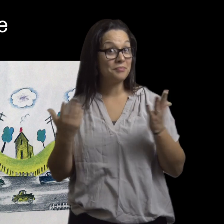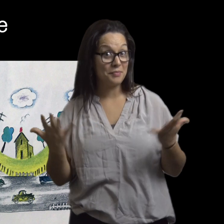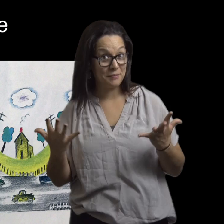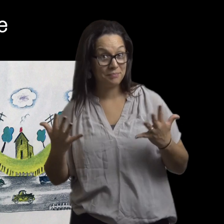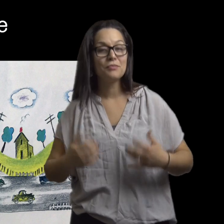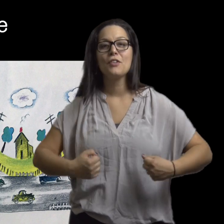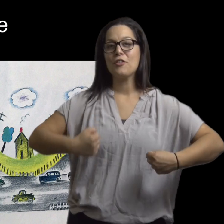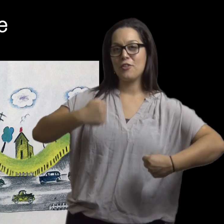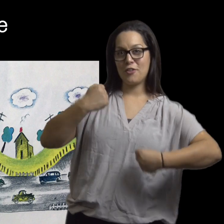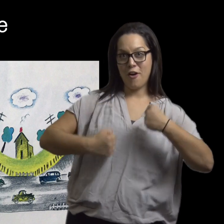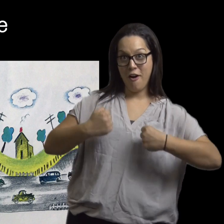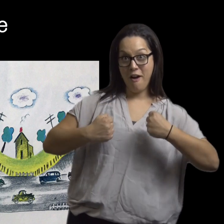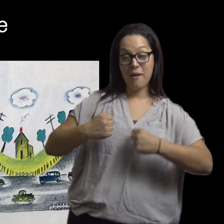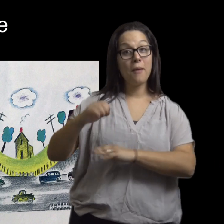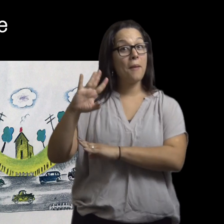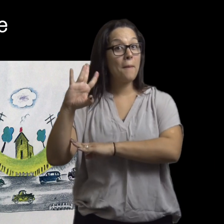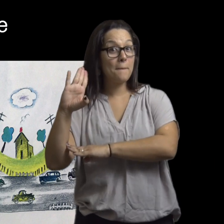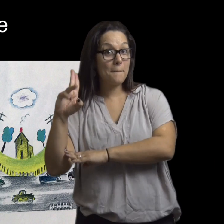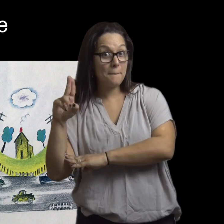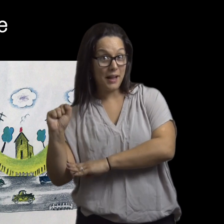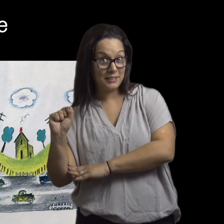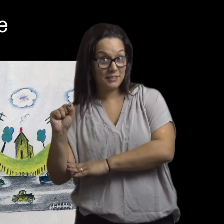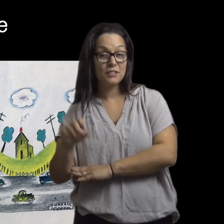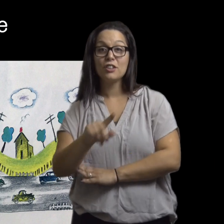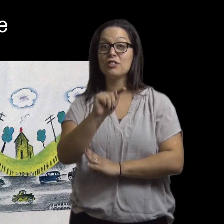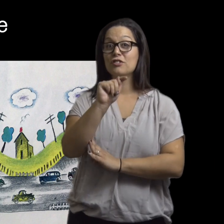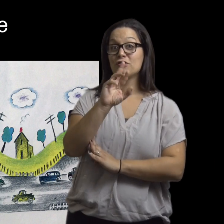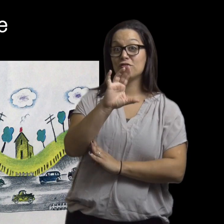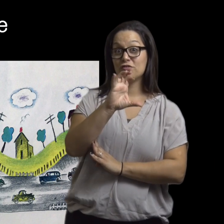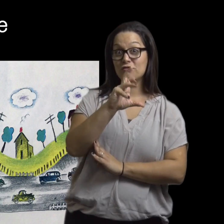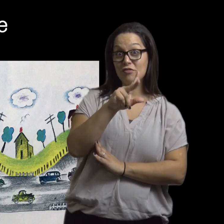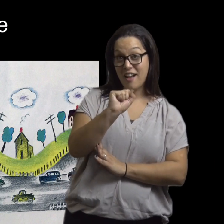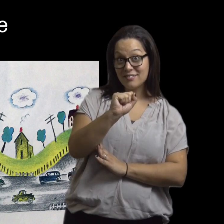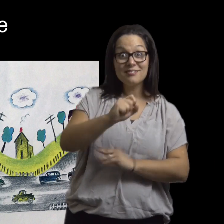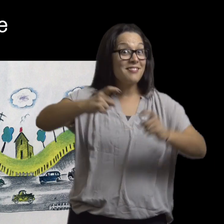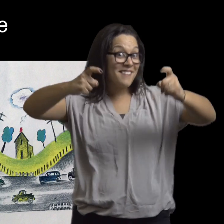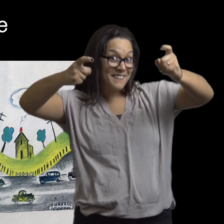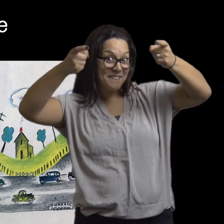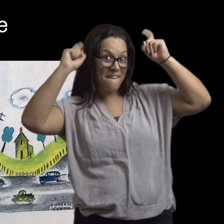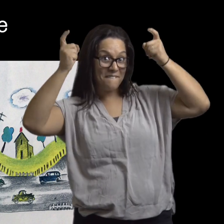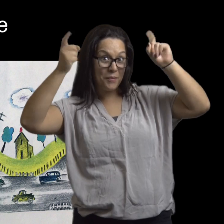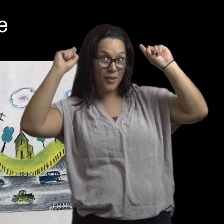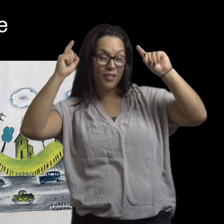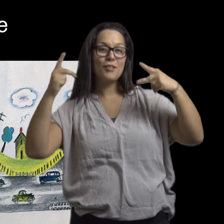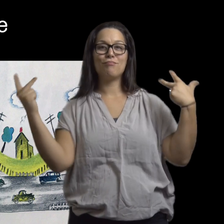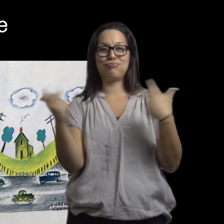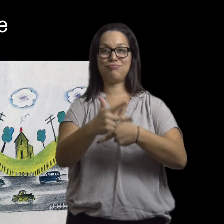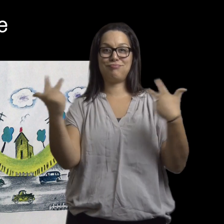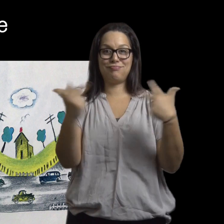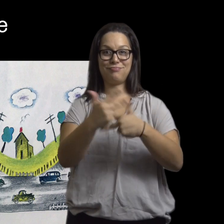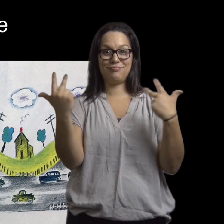It means cars, buses trucks convertibles autos.